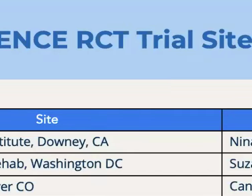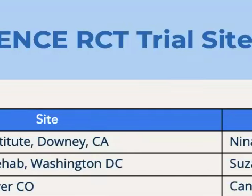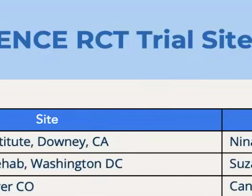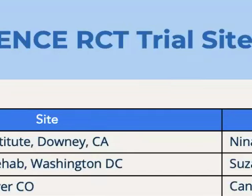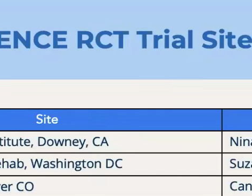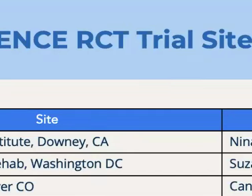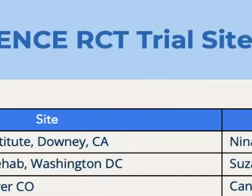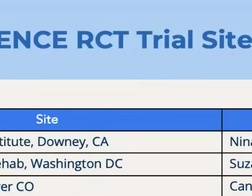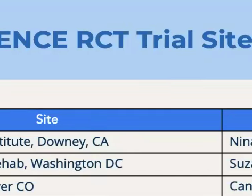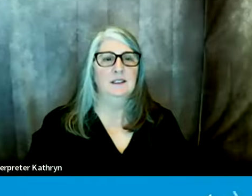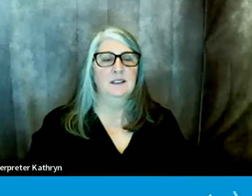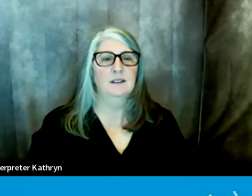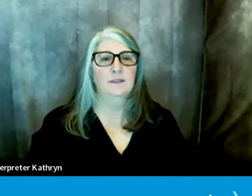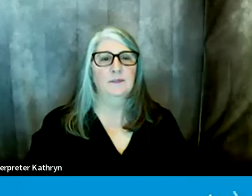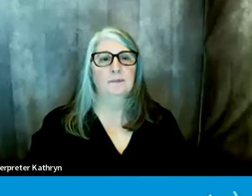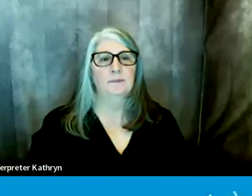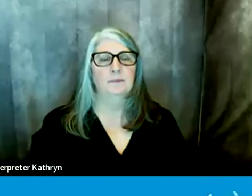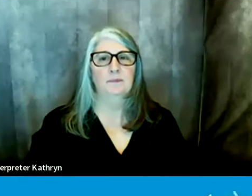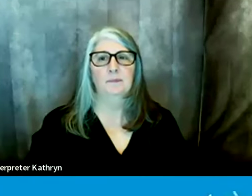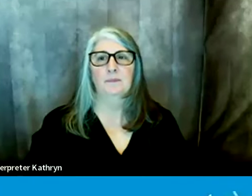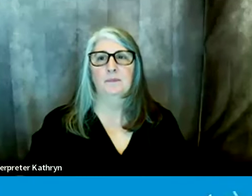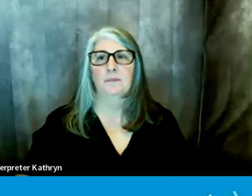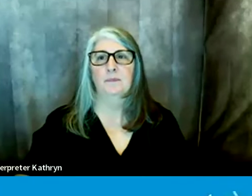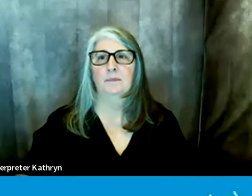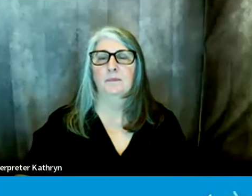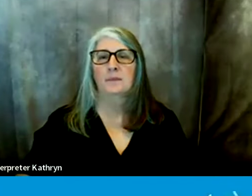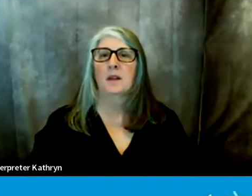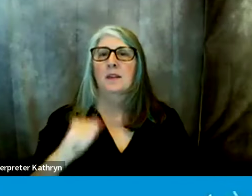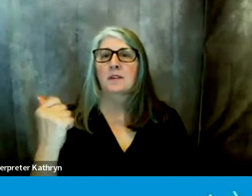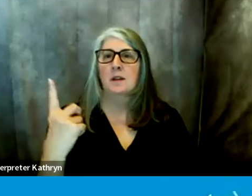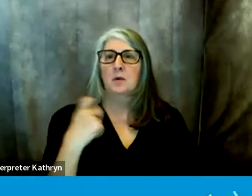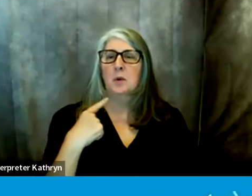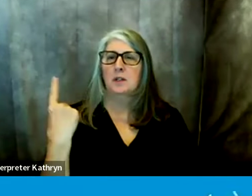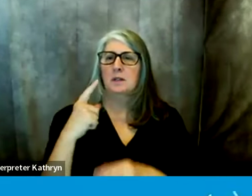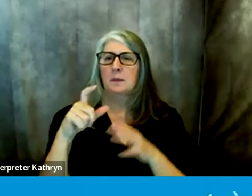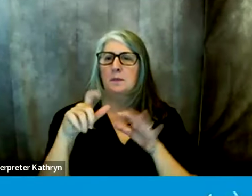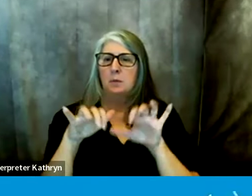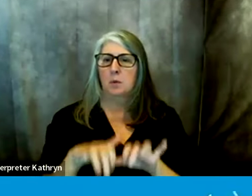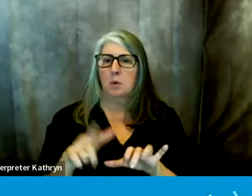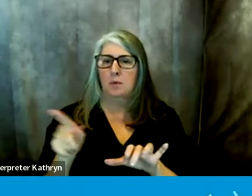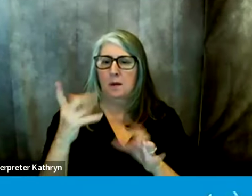There's a question here about, somebody wrote in, they wanted to know just about general care